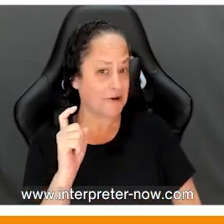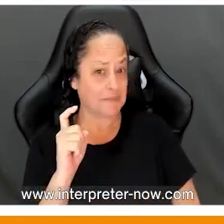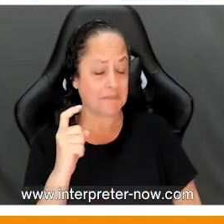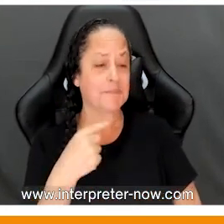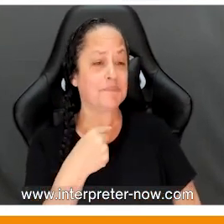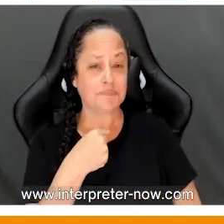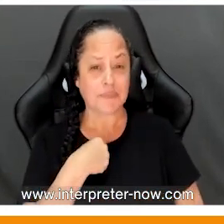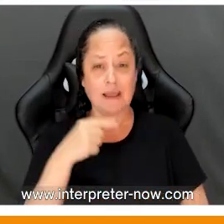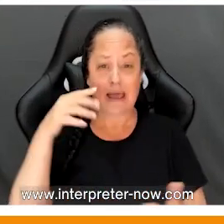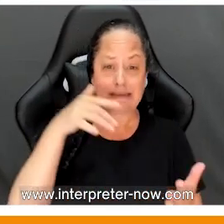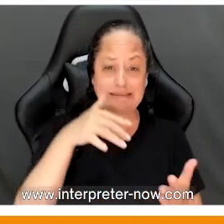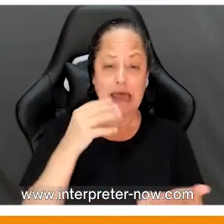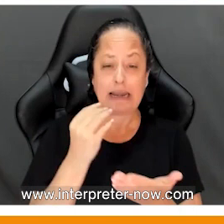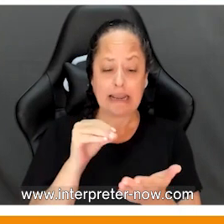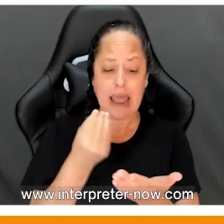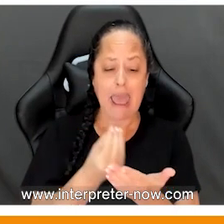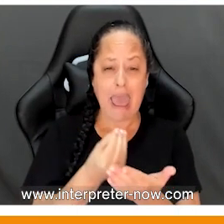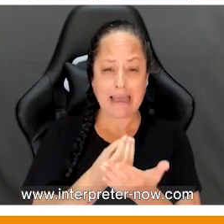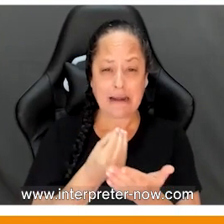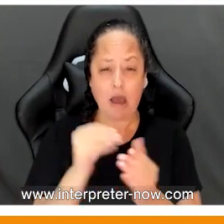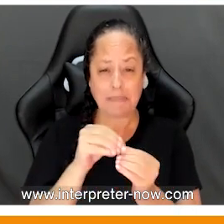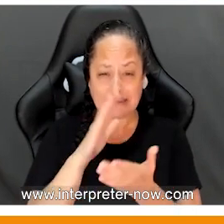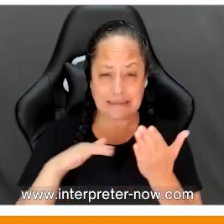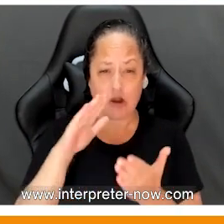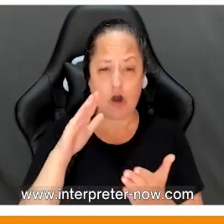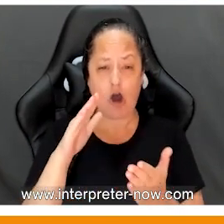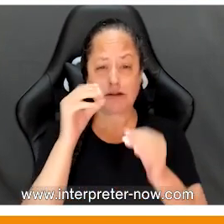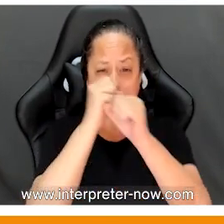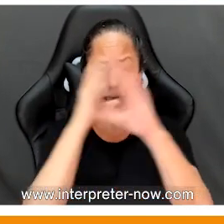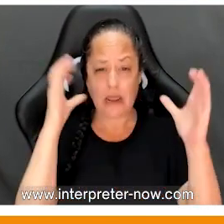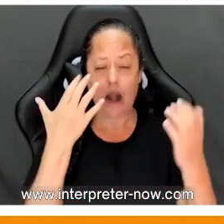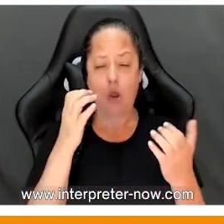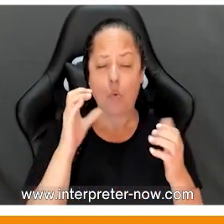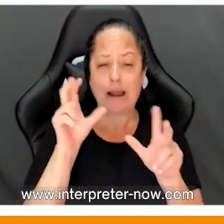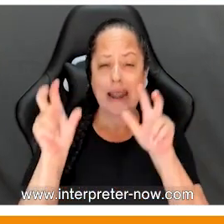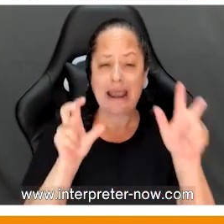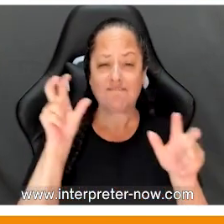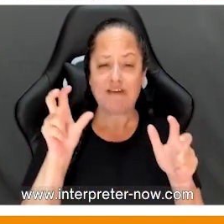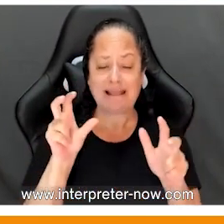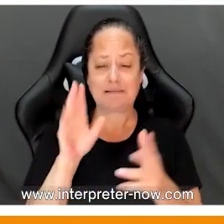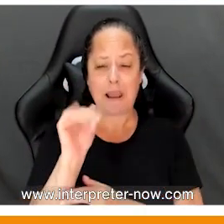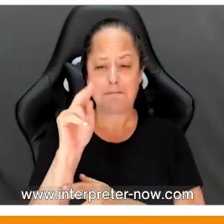So I studied economics in college with the idea that I ultimately wanted to study investment banking.